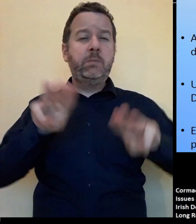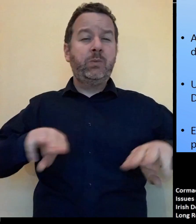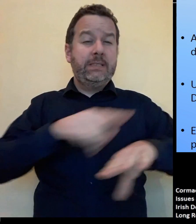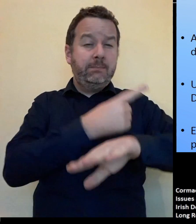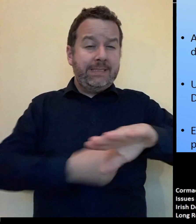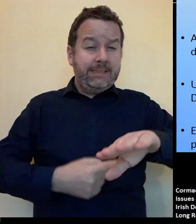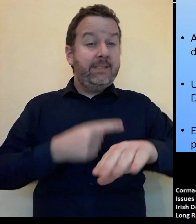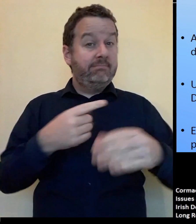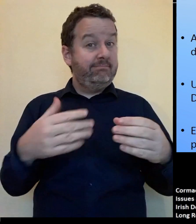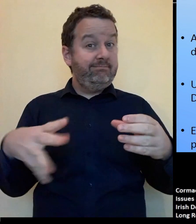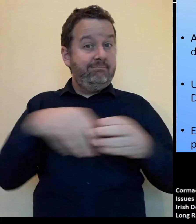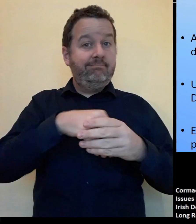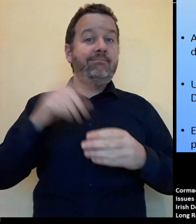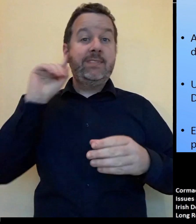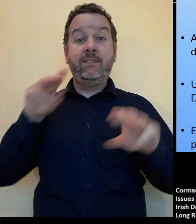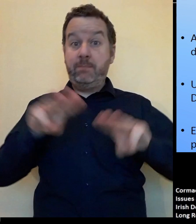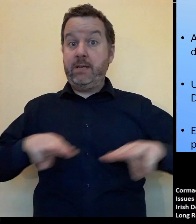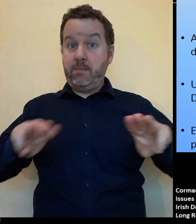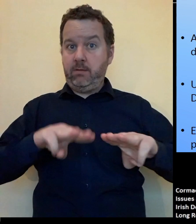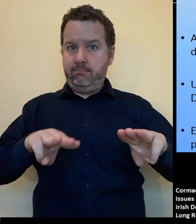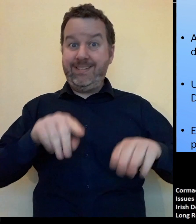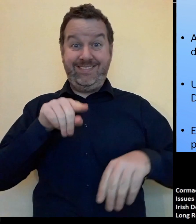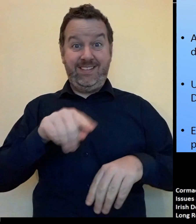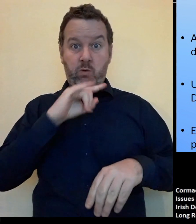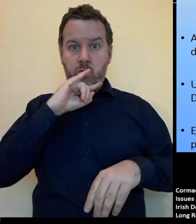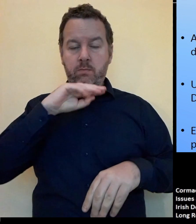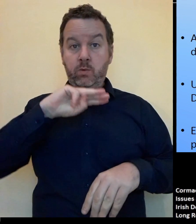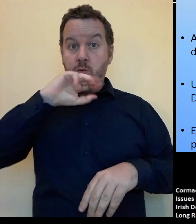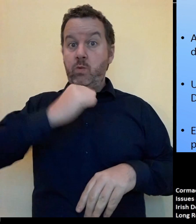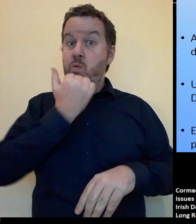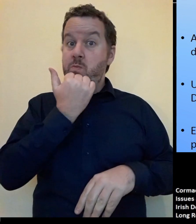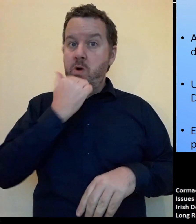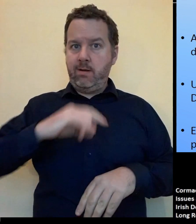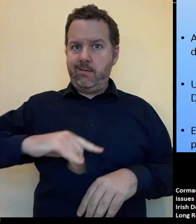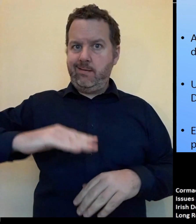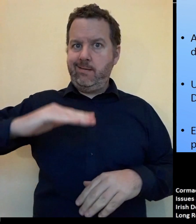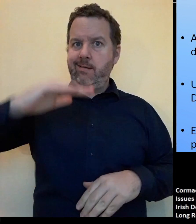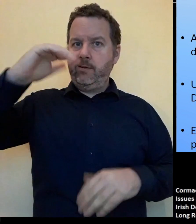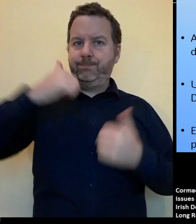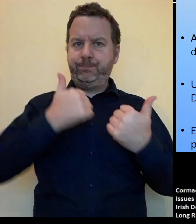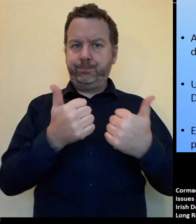and people with disabilities (including deaf people).